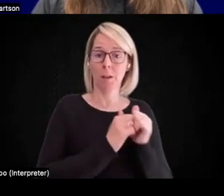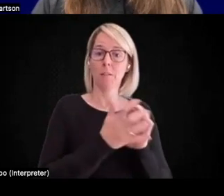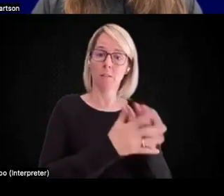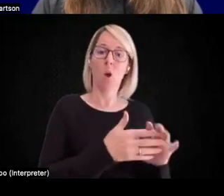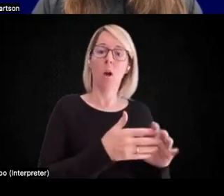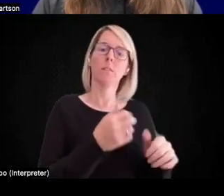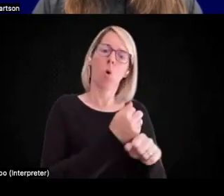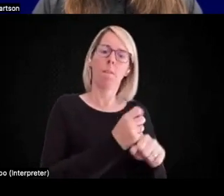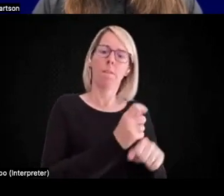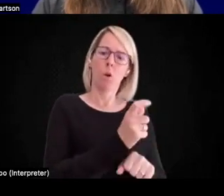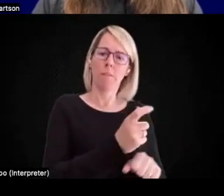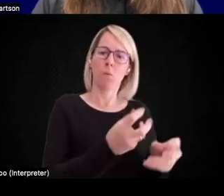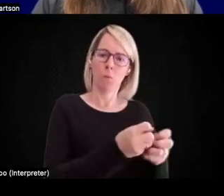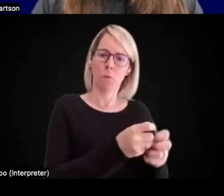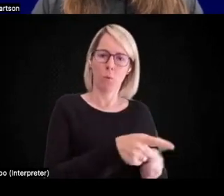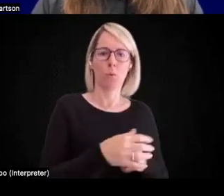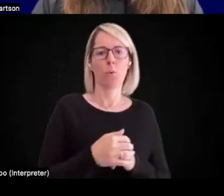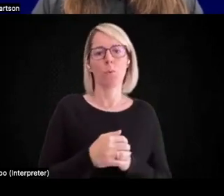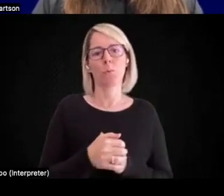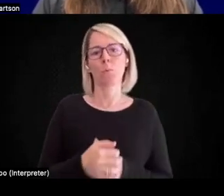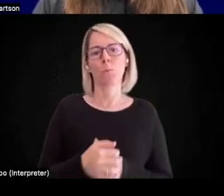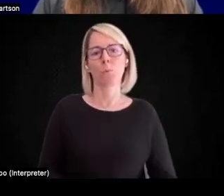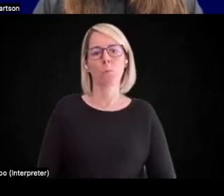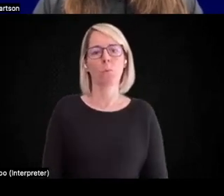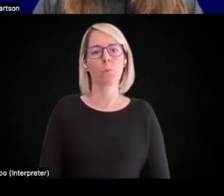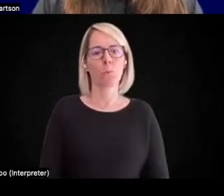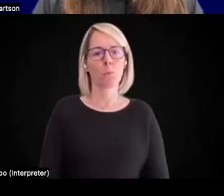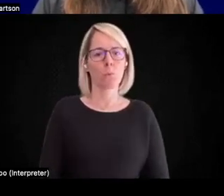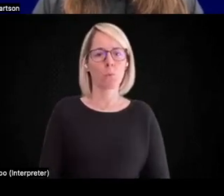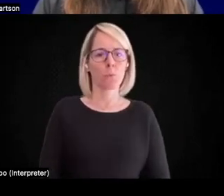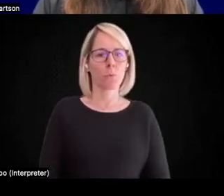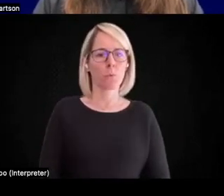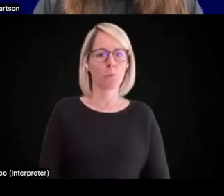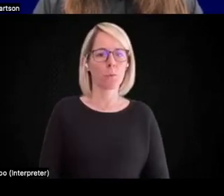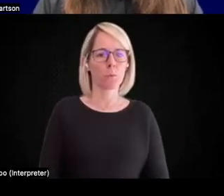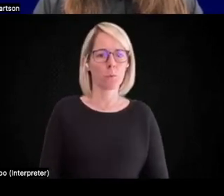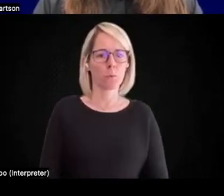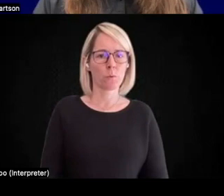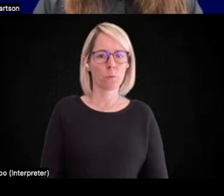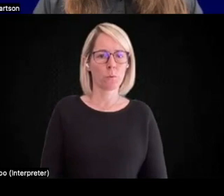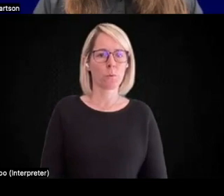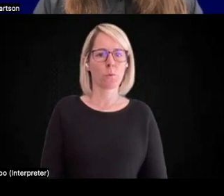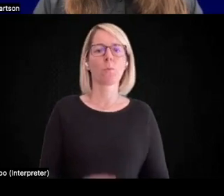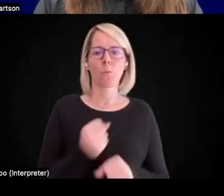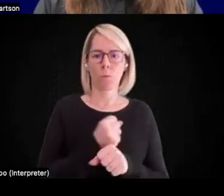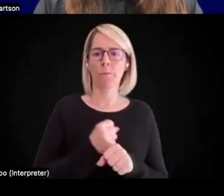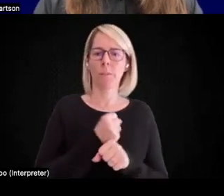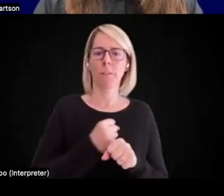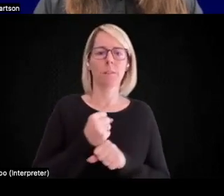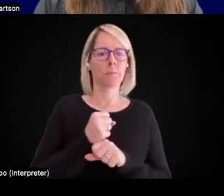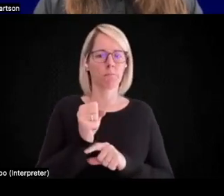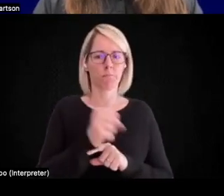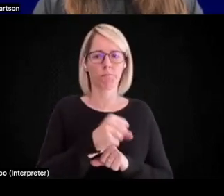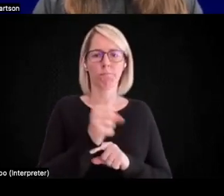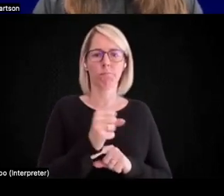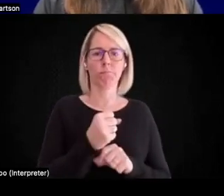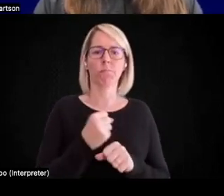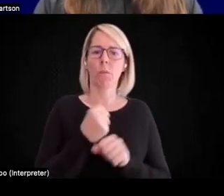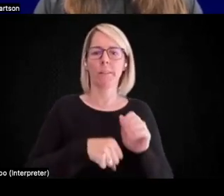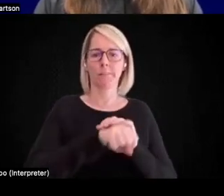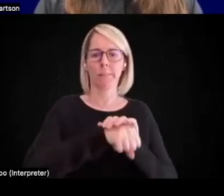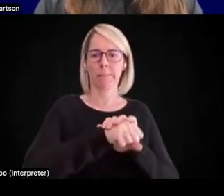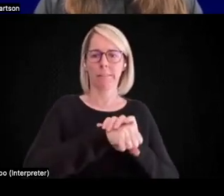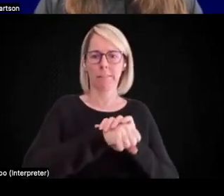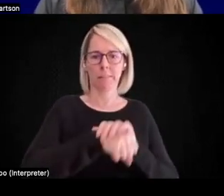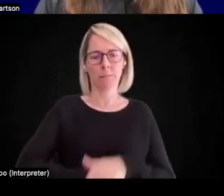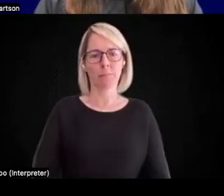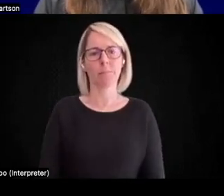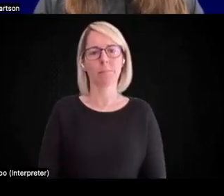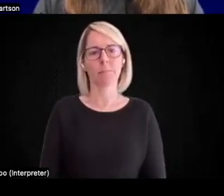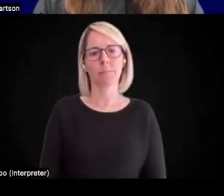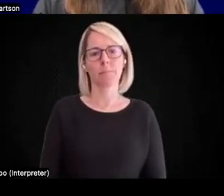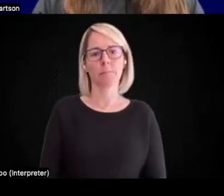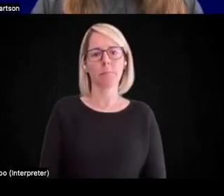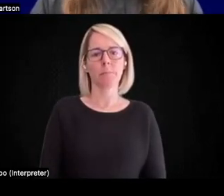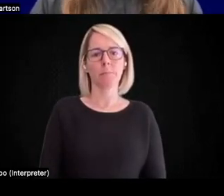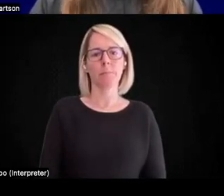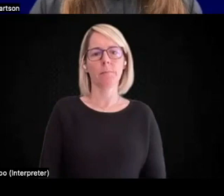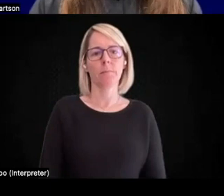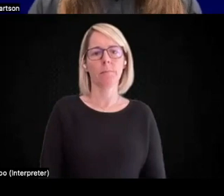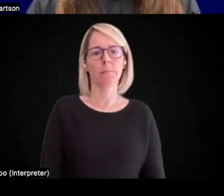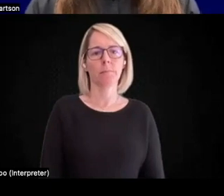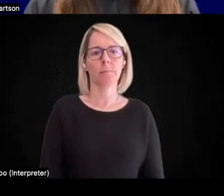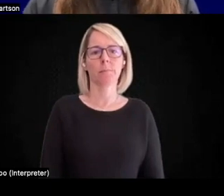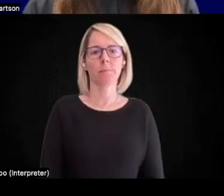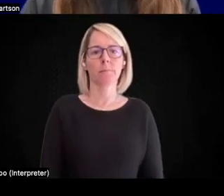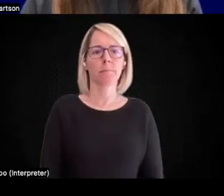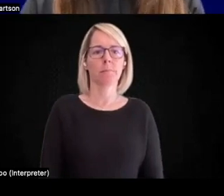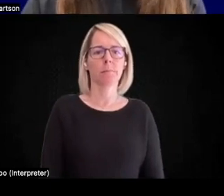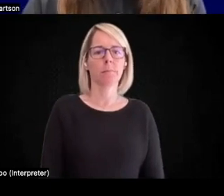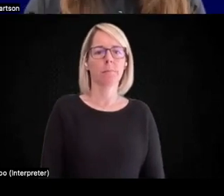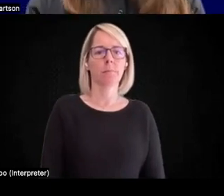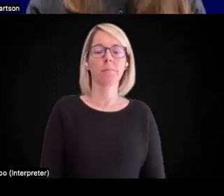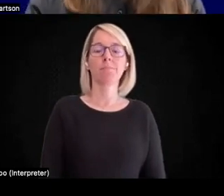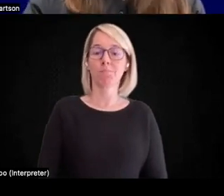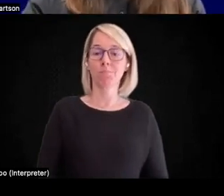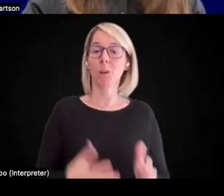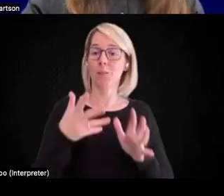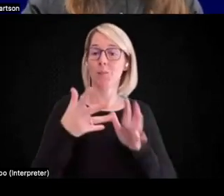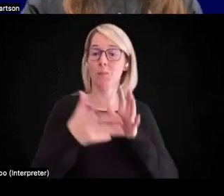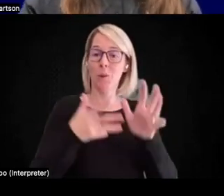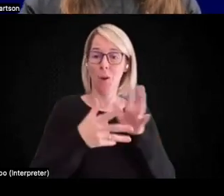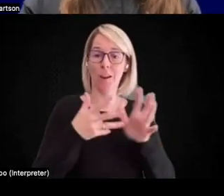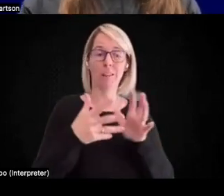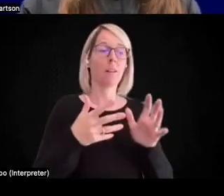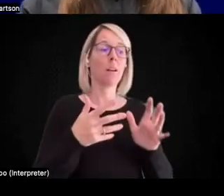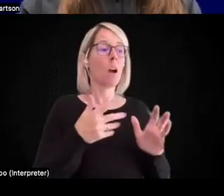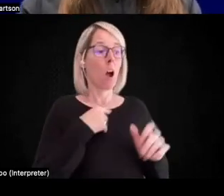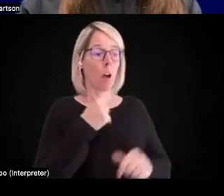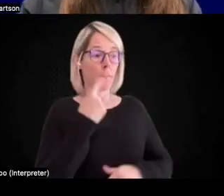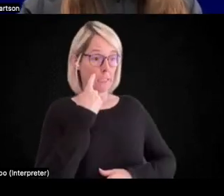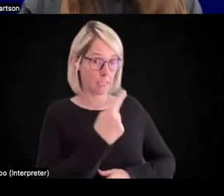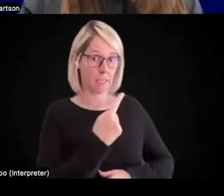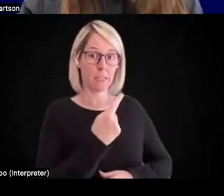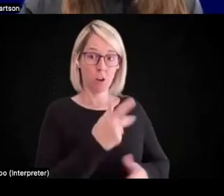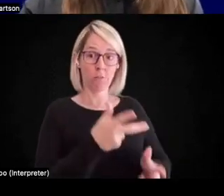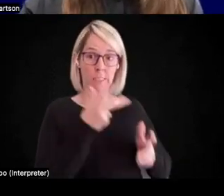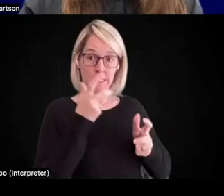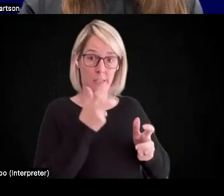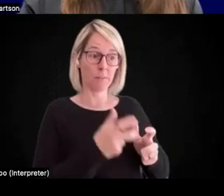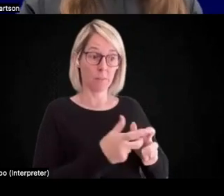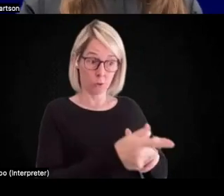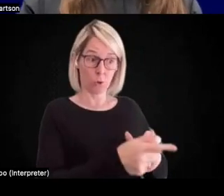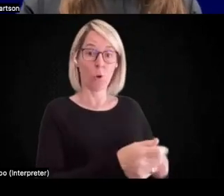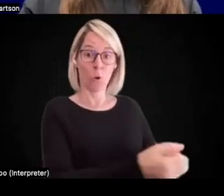her hand. "Coffee, yes. Coffee, yes". So the sign is received before it is responded to.